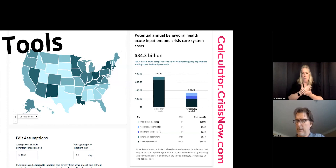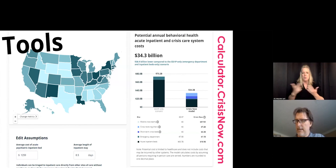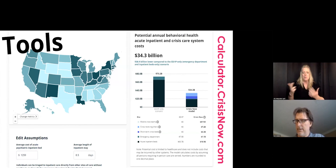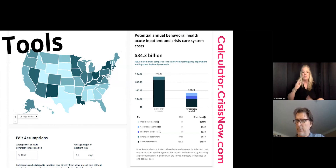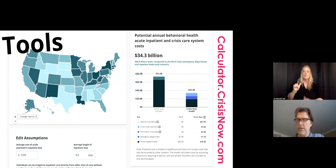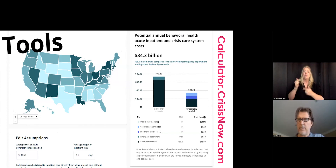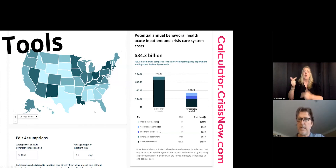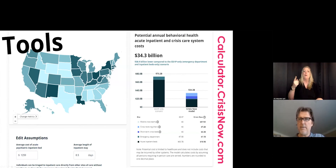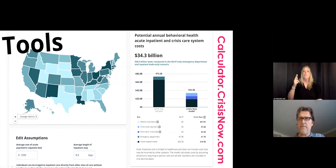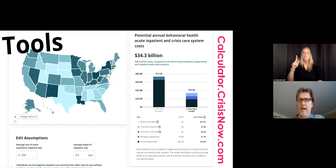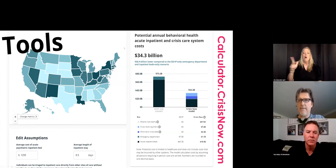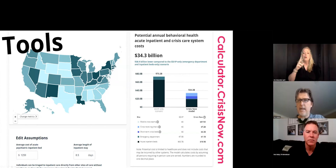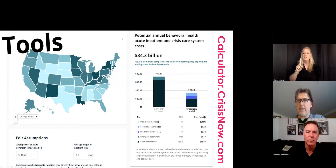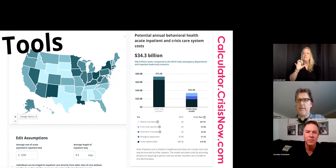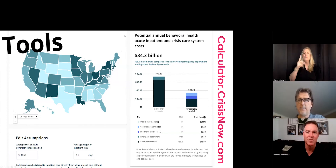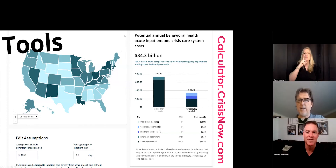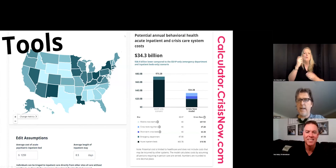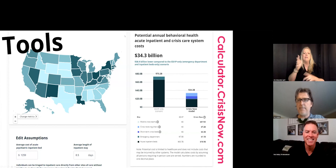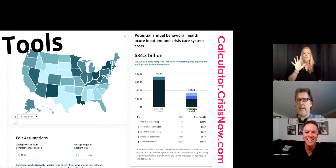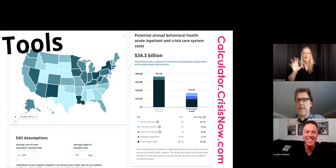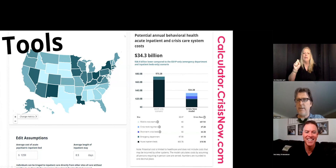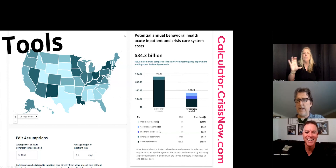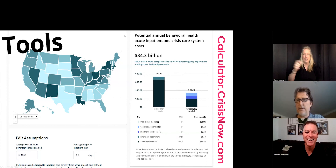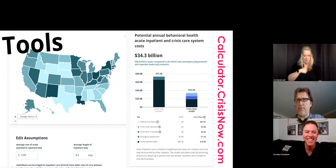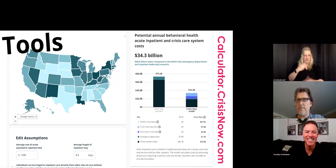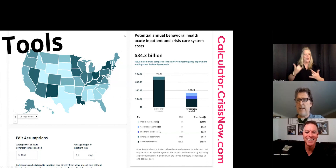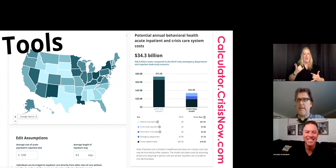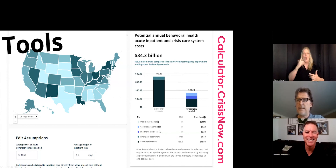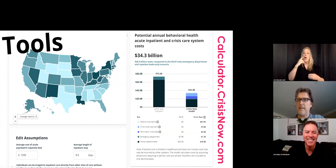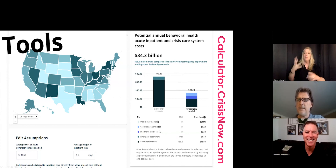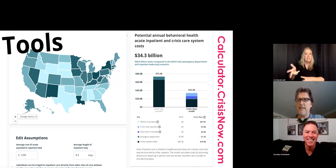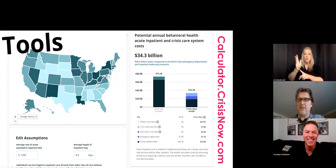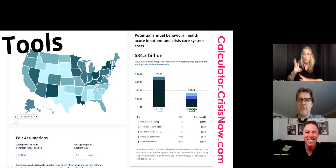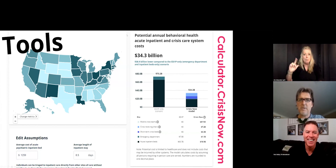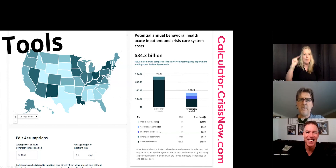DAVID, USED TO GIVE YOU FIVE SECONDS. BUT I WILL GIVE YOU THREE MINUTE. IN TERMS OF IF